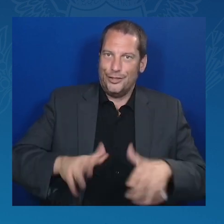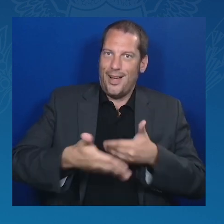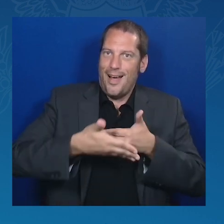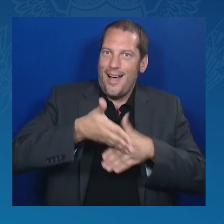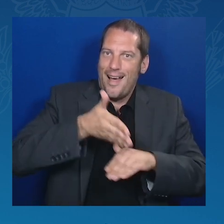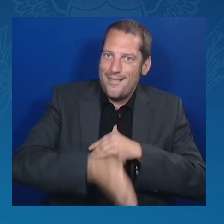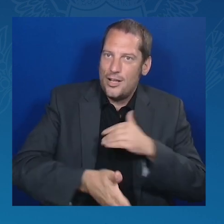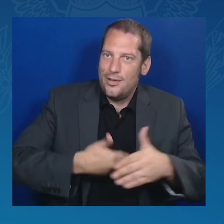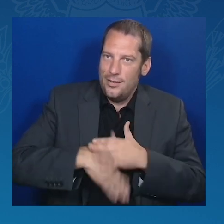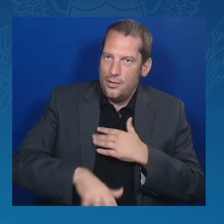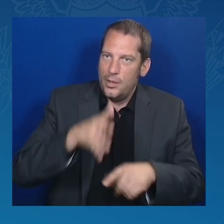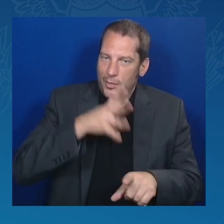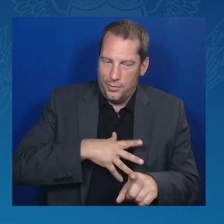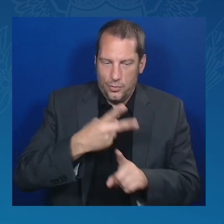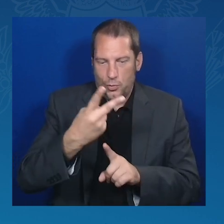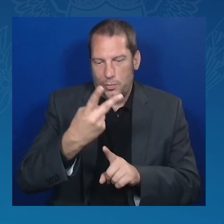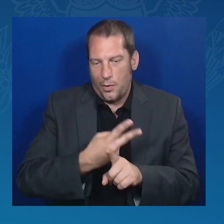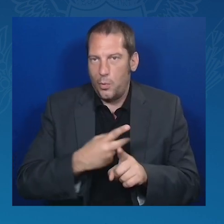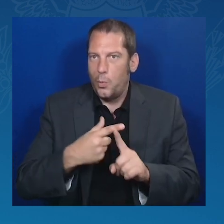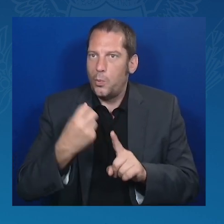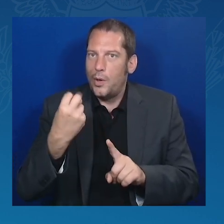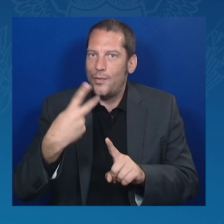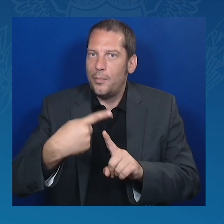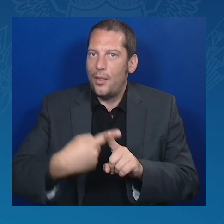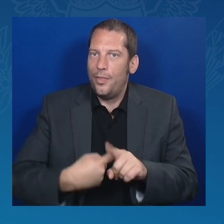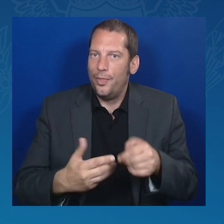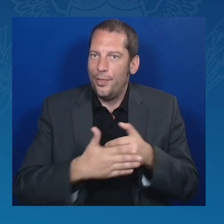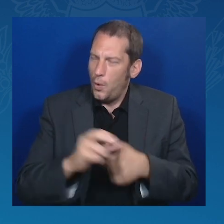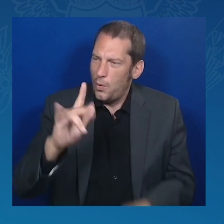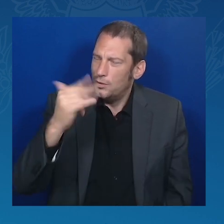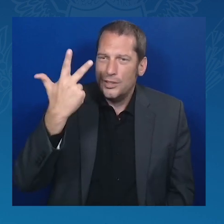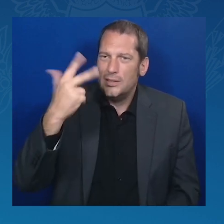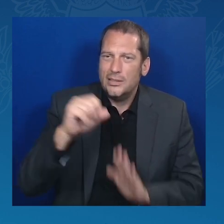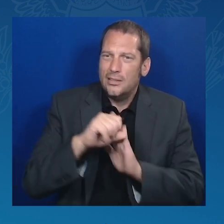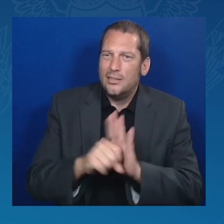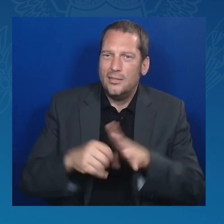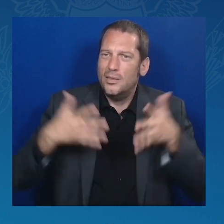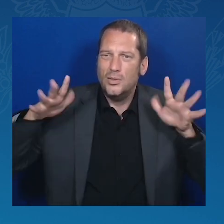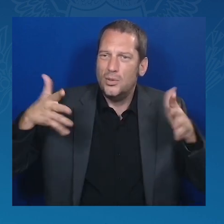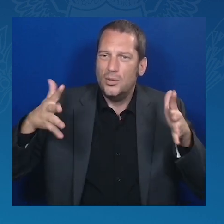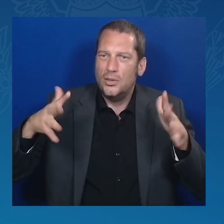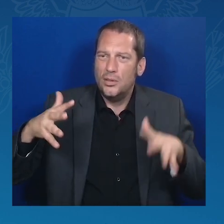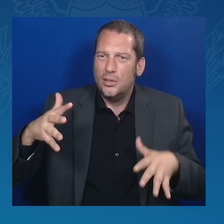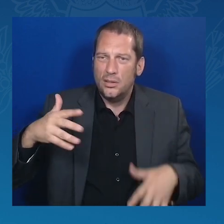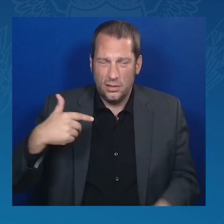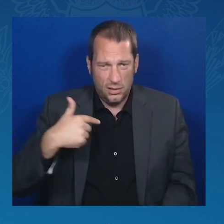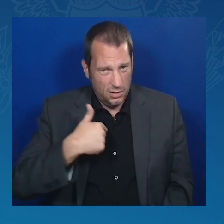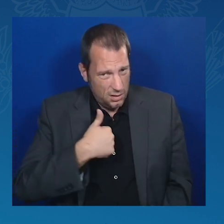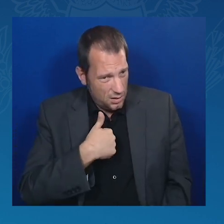and so I called out all the other states and basically said, you need to do this. Now, 46 states,